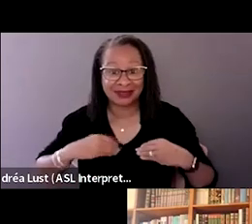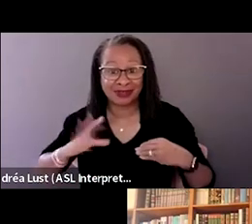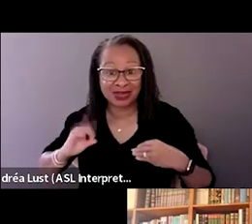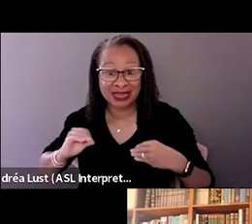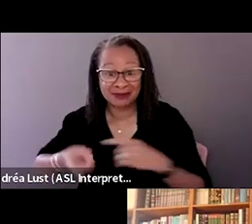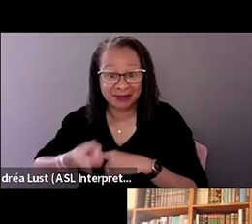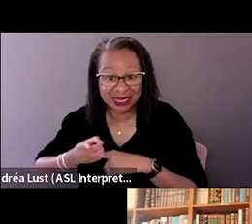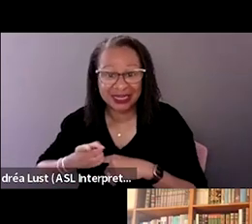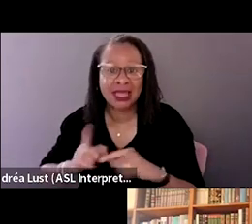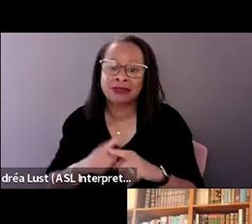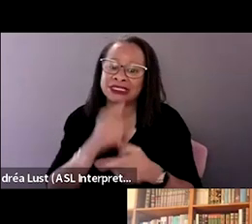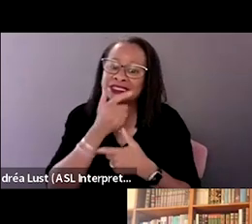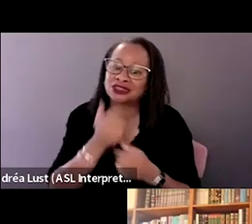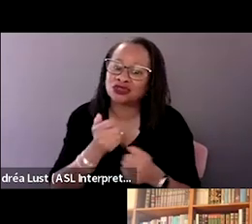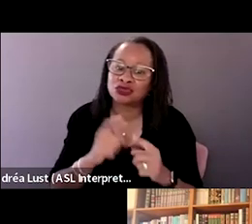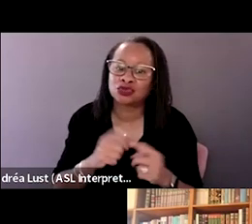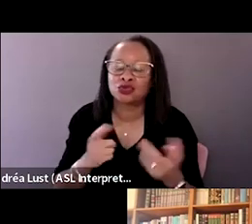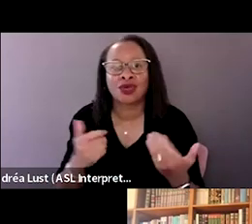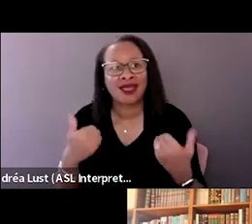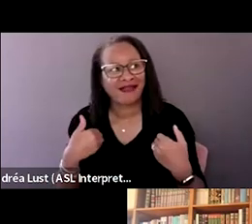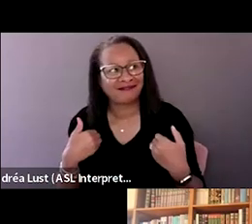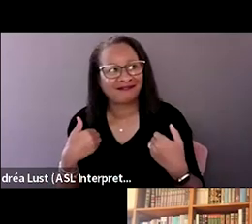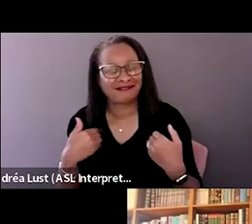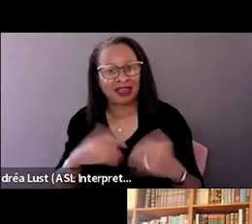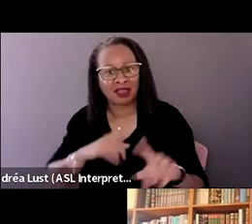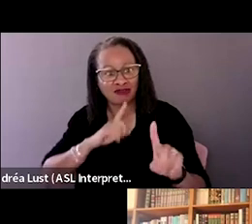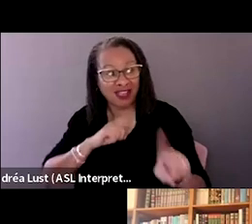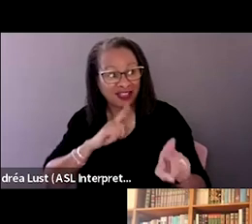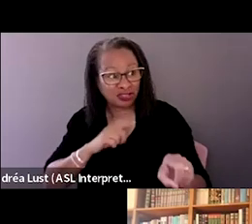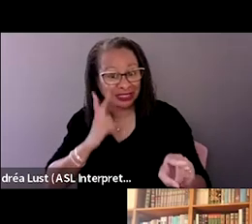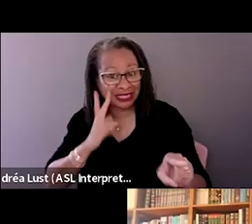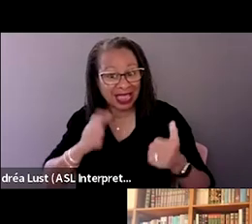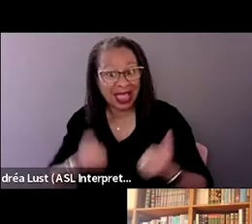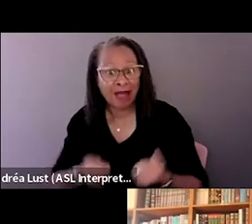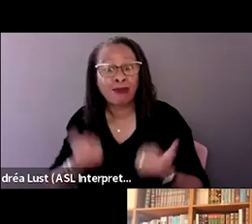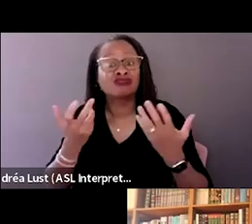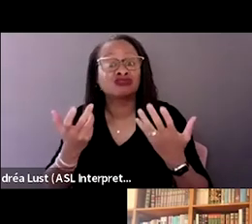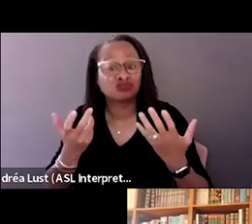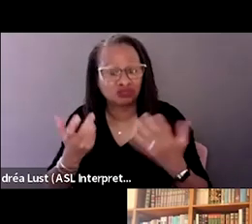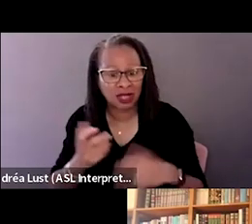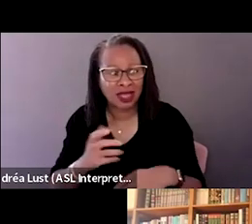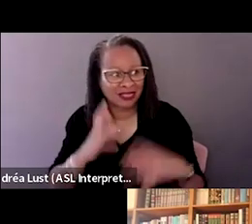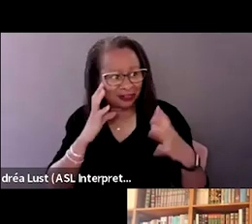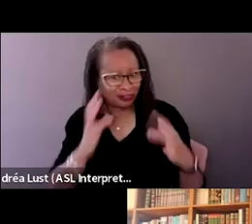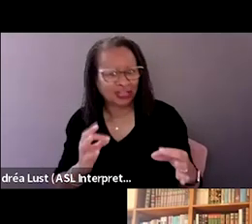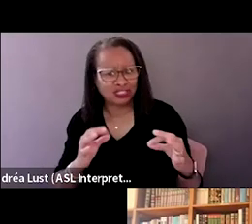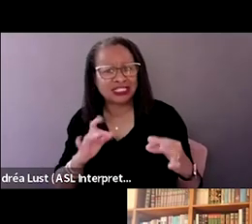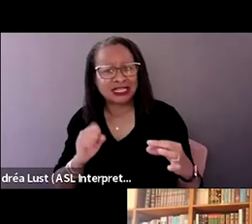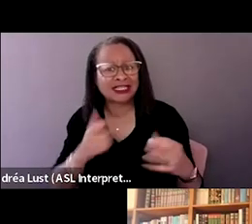but it's interesting just to have the reaction and to see how much the intention is interesting.